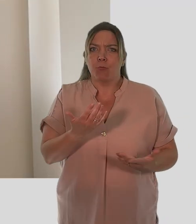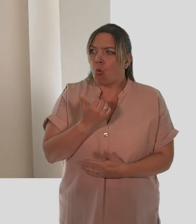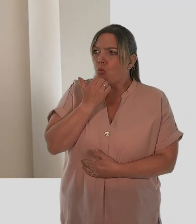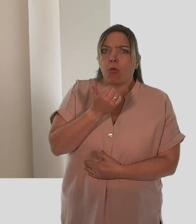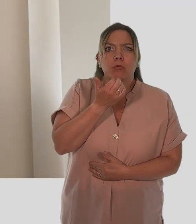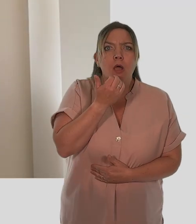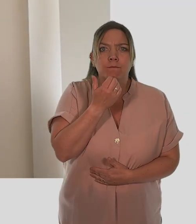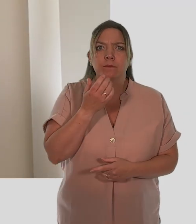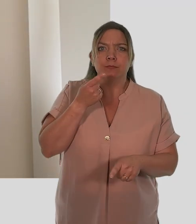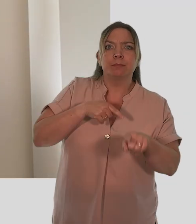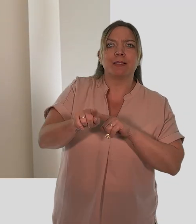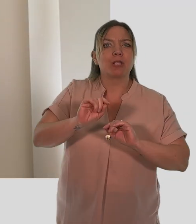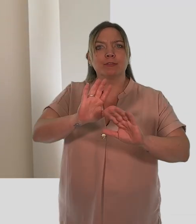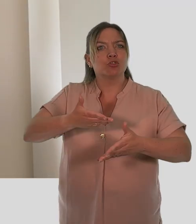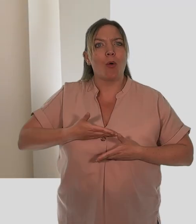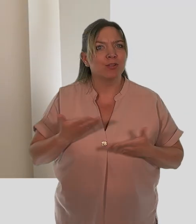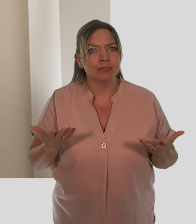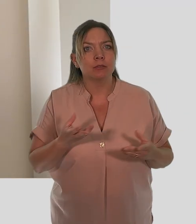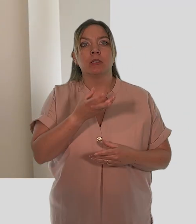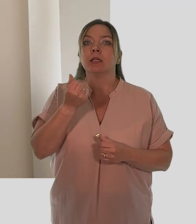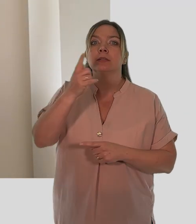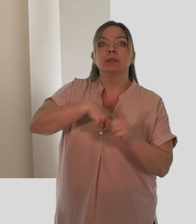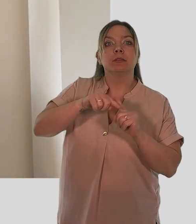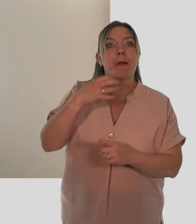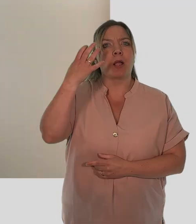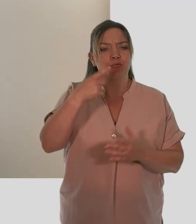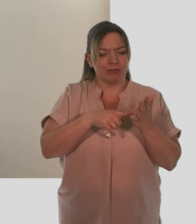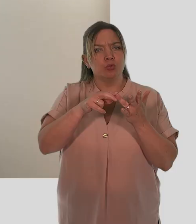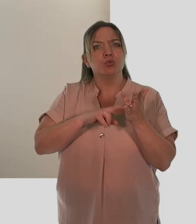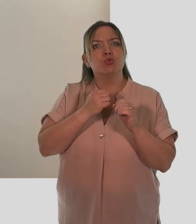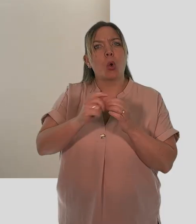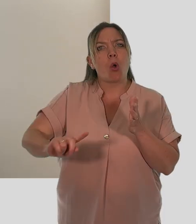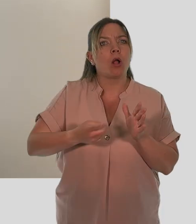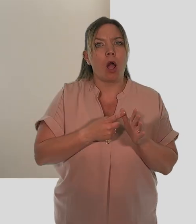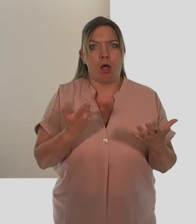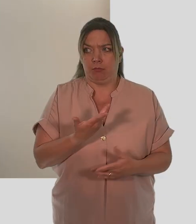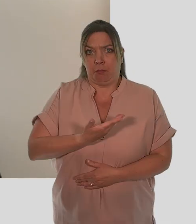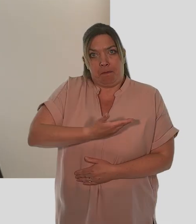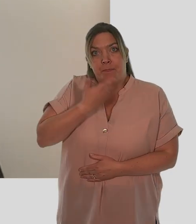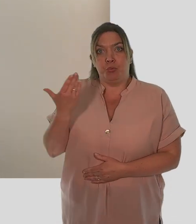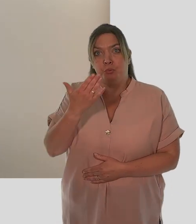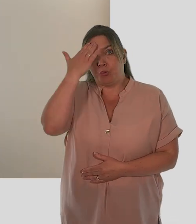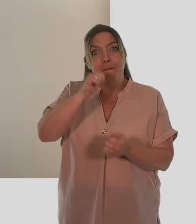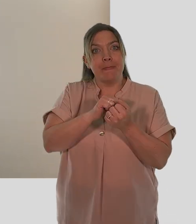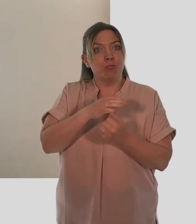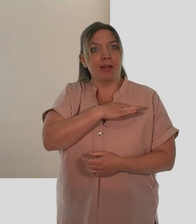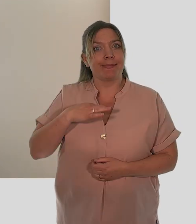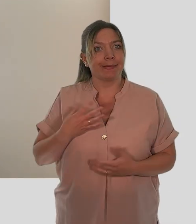for amyloid targeting therapies for Alzheimer's disease. These therapies represent a significant advancement,